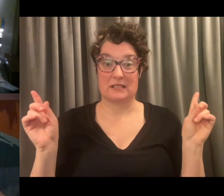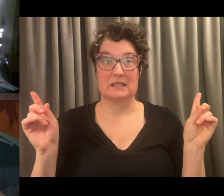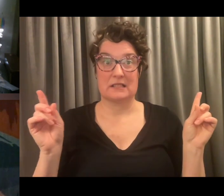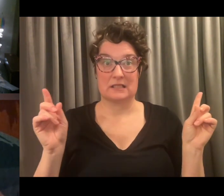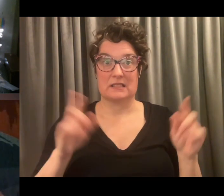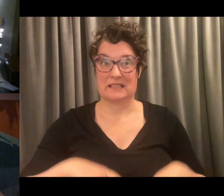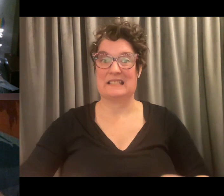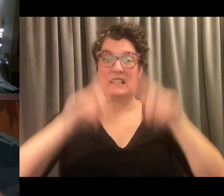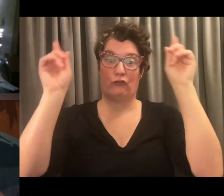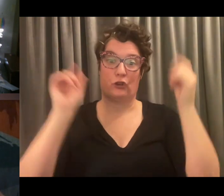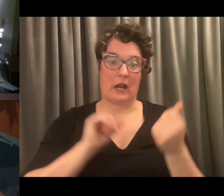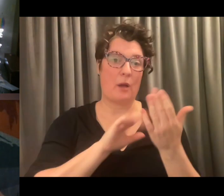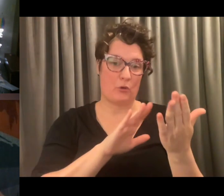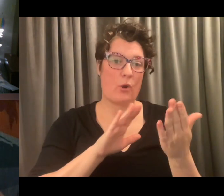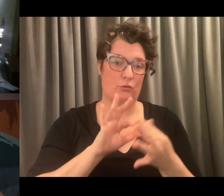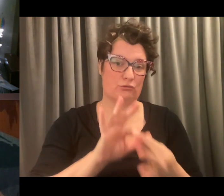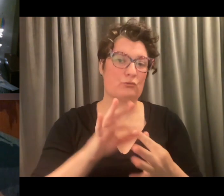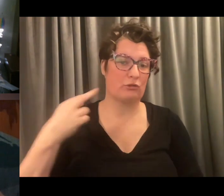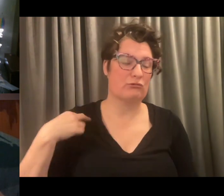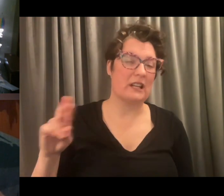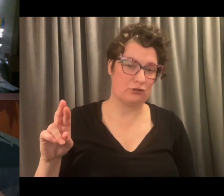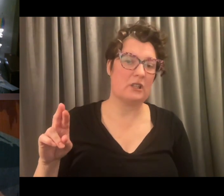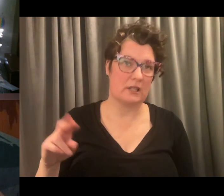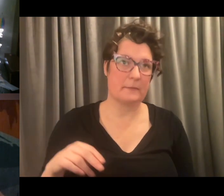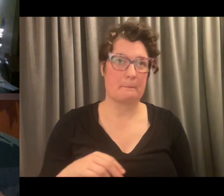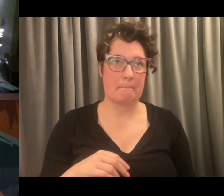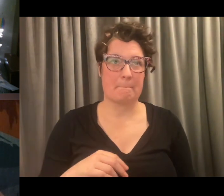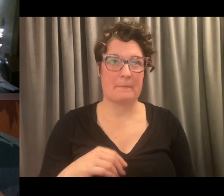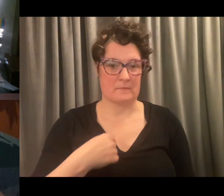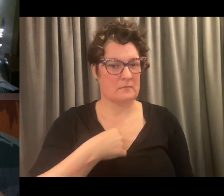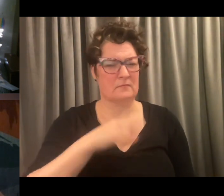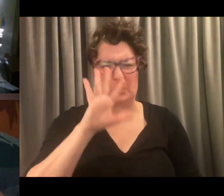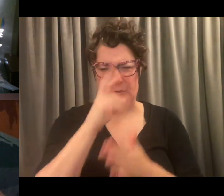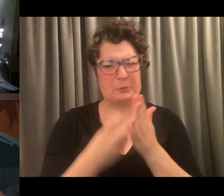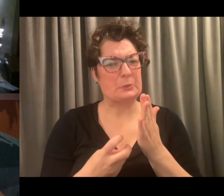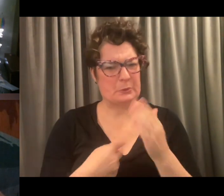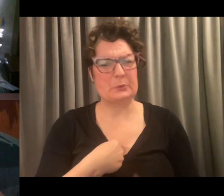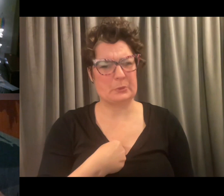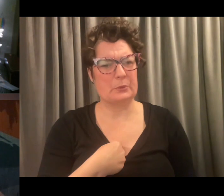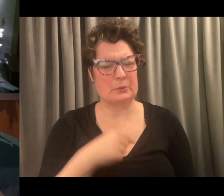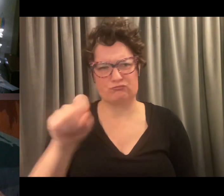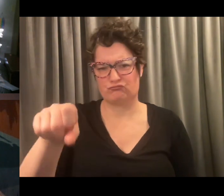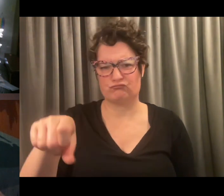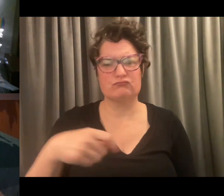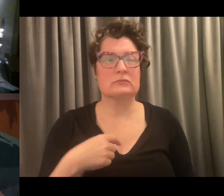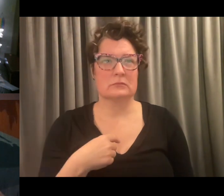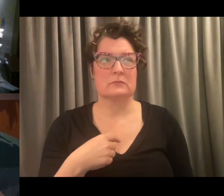and I was deep in, like I was, fully, in it, like, I think my sisters sort of like,